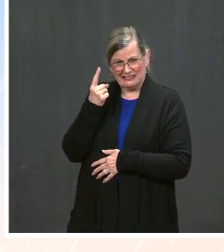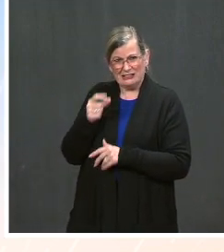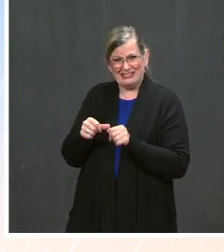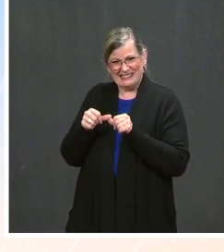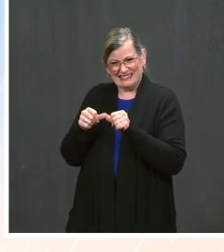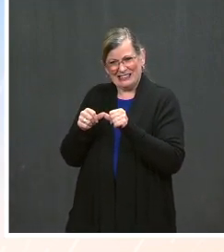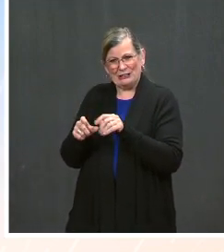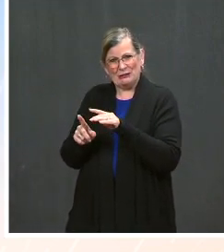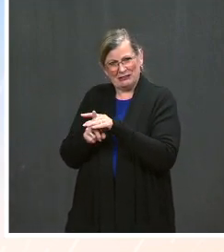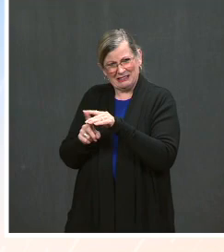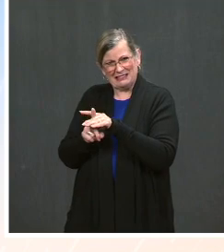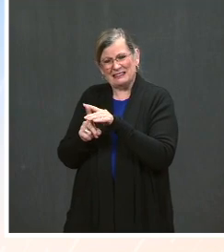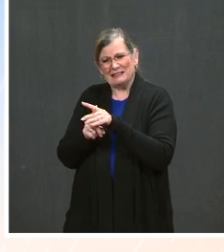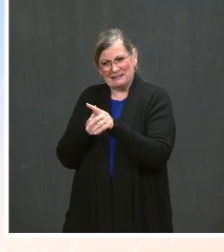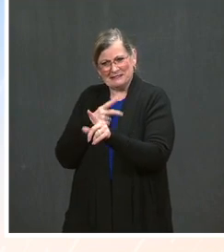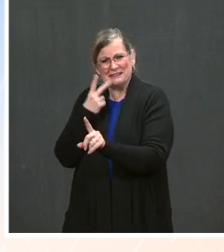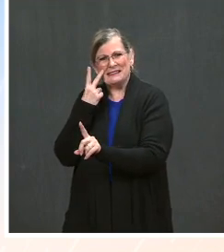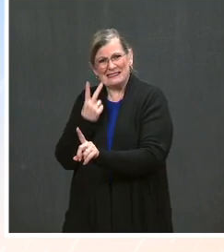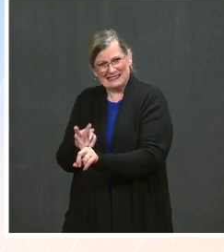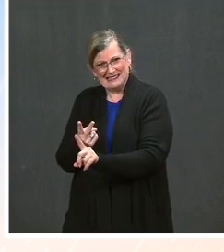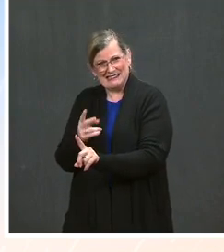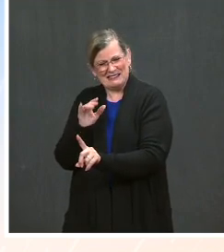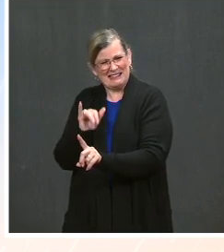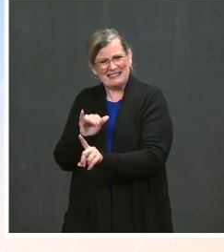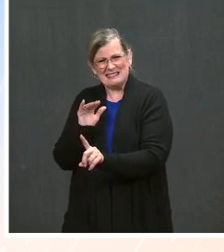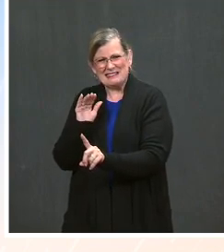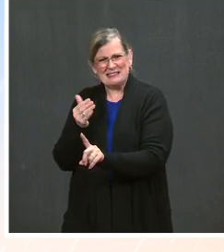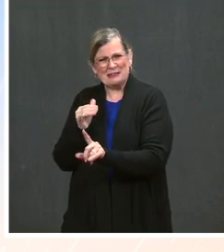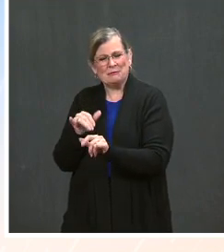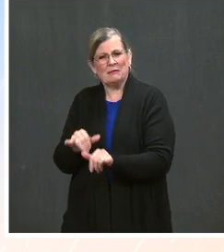seen this movie before of the disinformation campaign